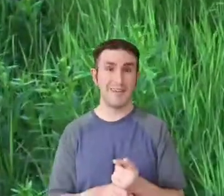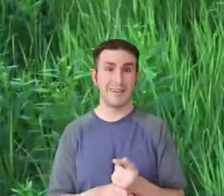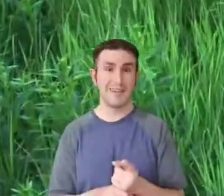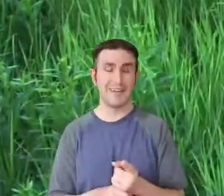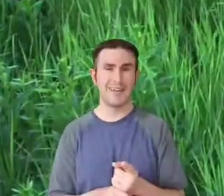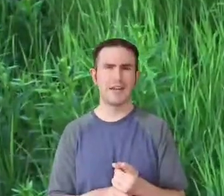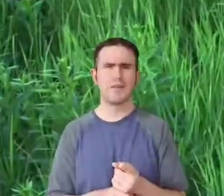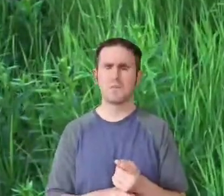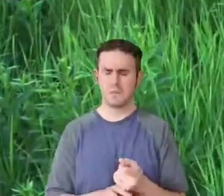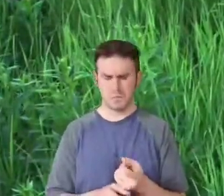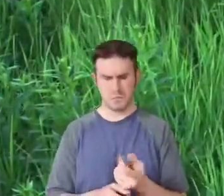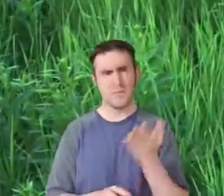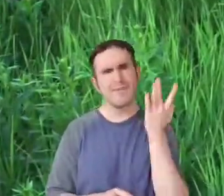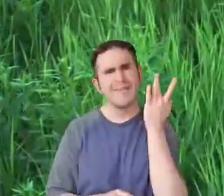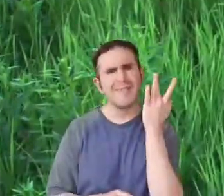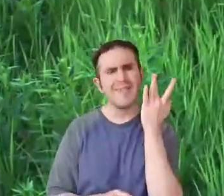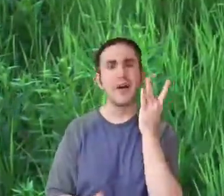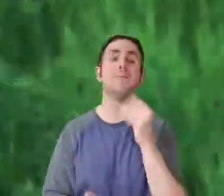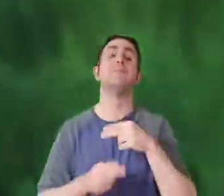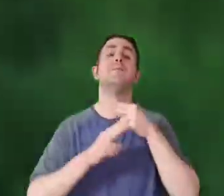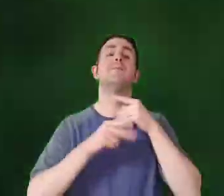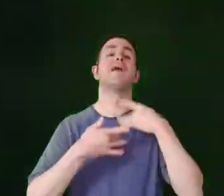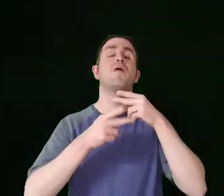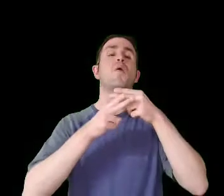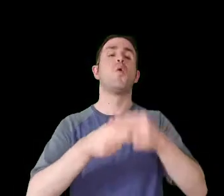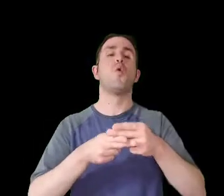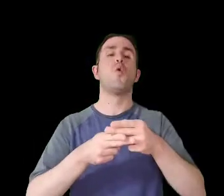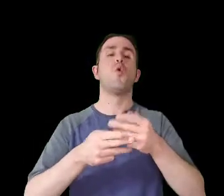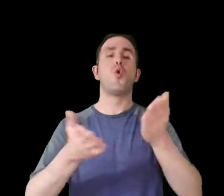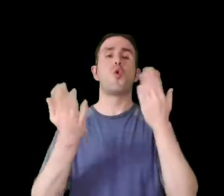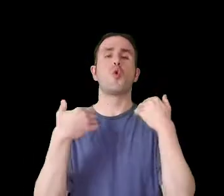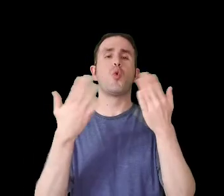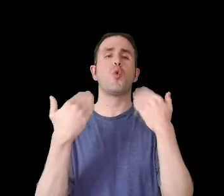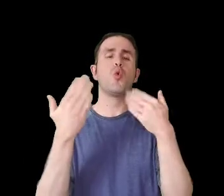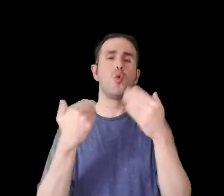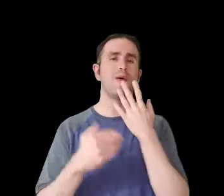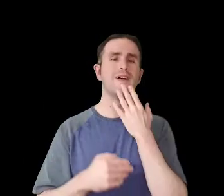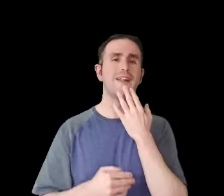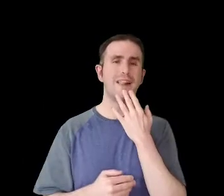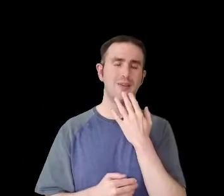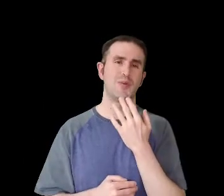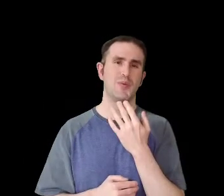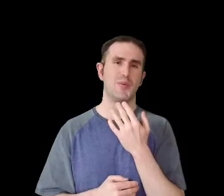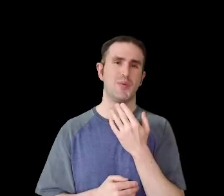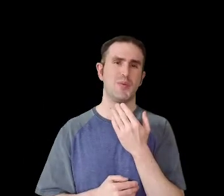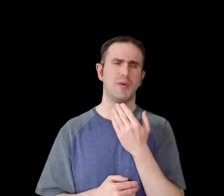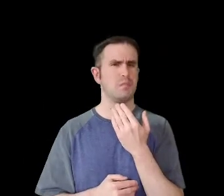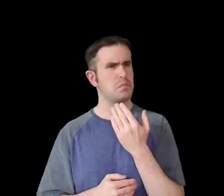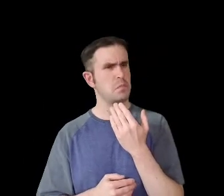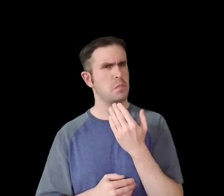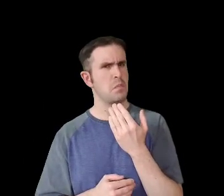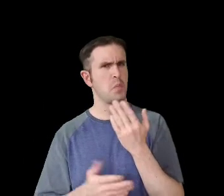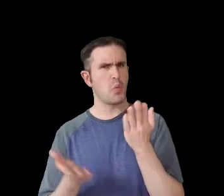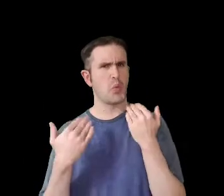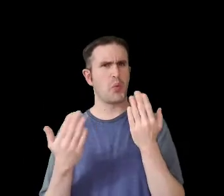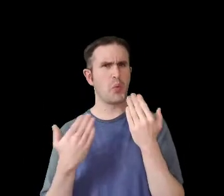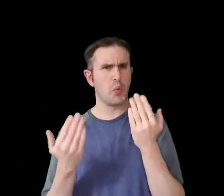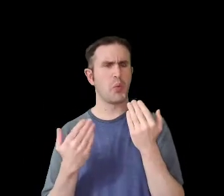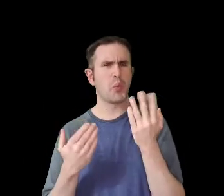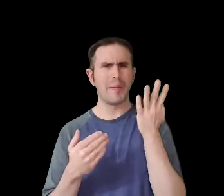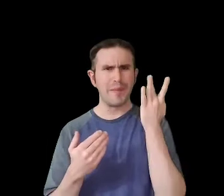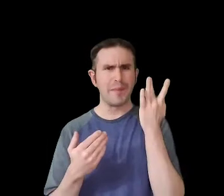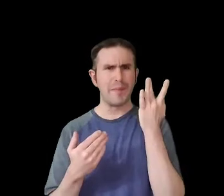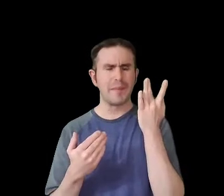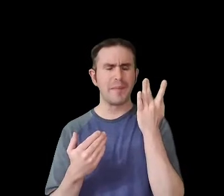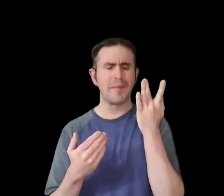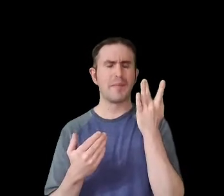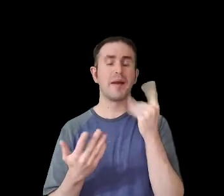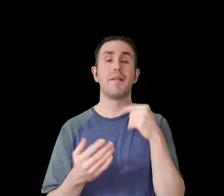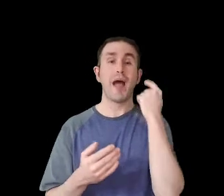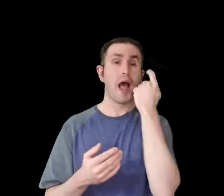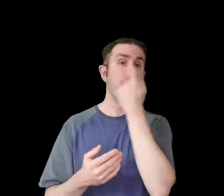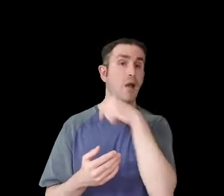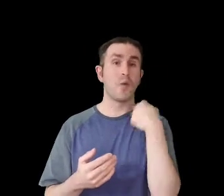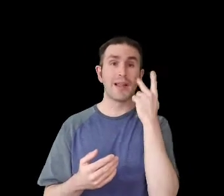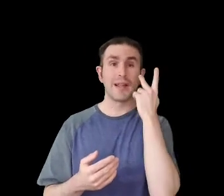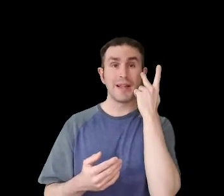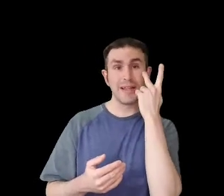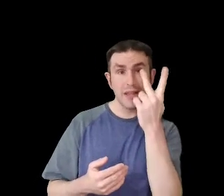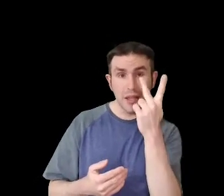So these are often termed, cool colors. So cool colors, because of how they sit on the eye, they